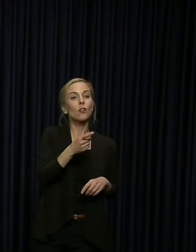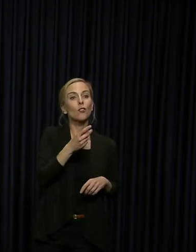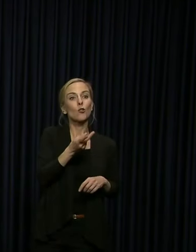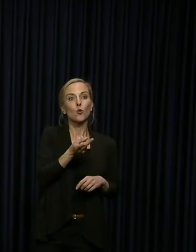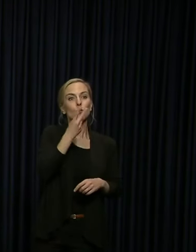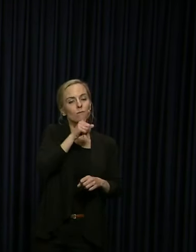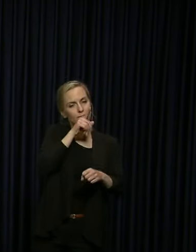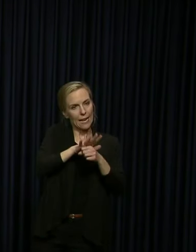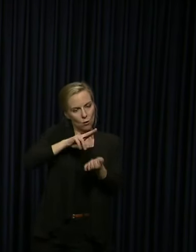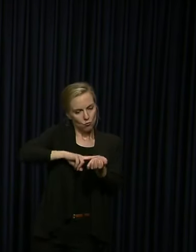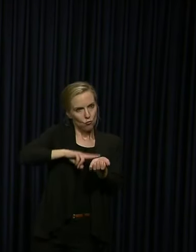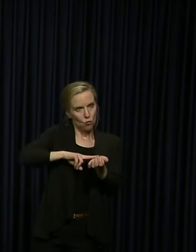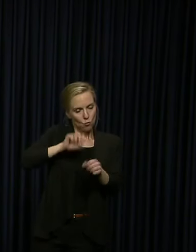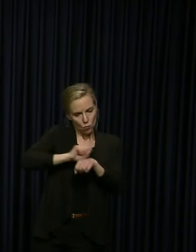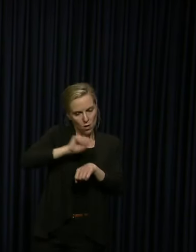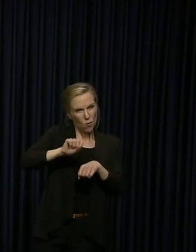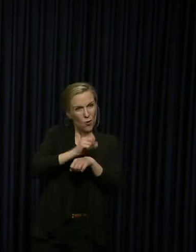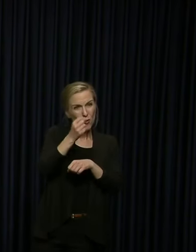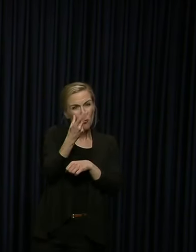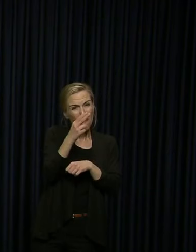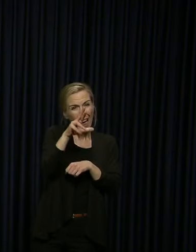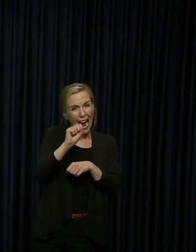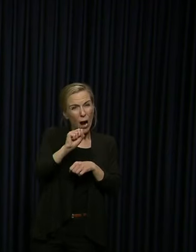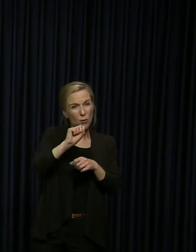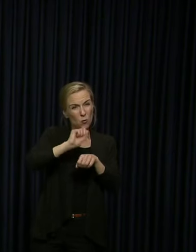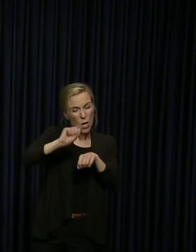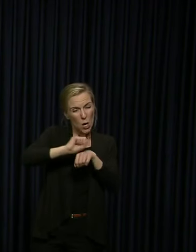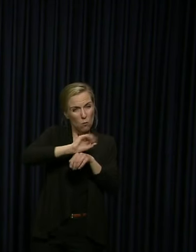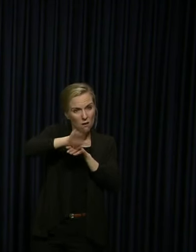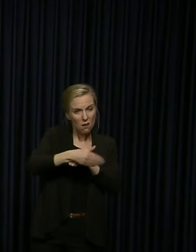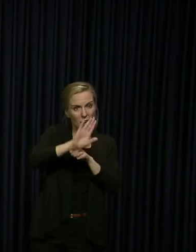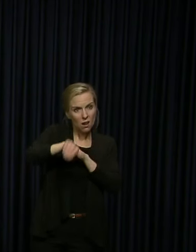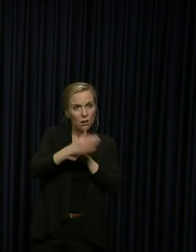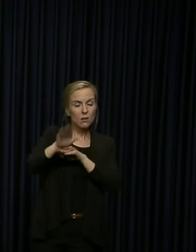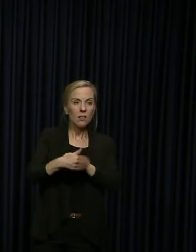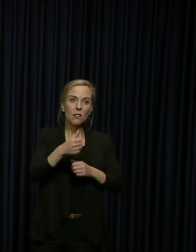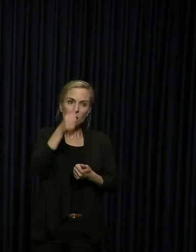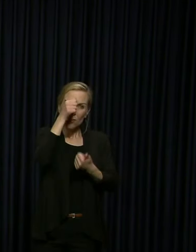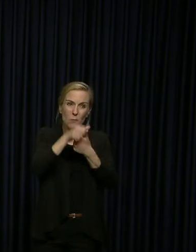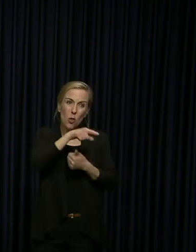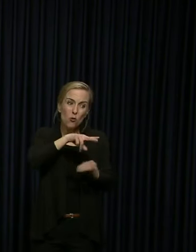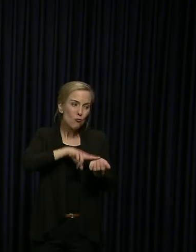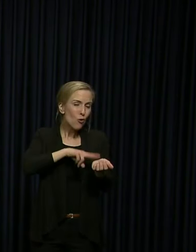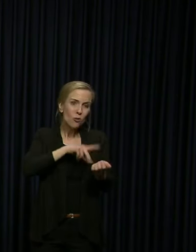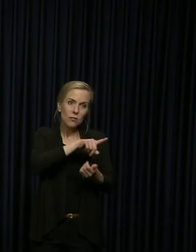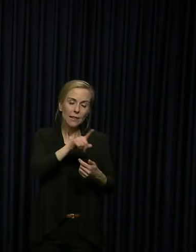ANY TIME, ANY PLACE IN KENTUCKY, TO MY KNOWLEDGE.